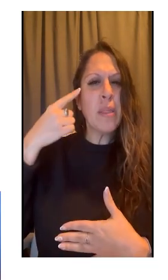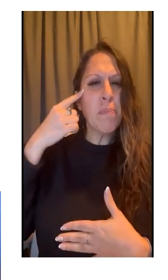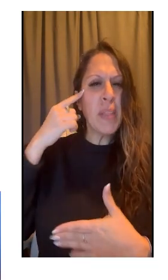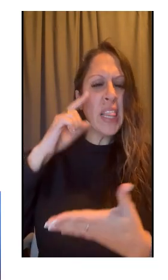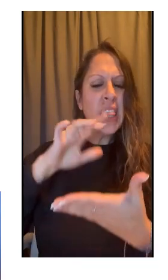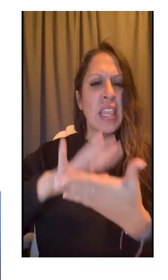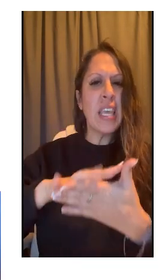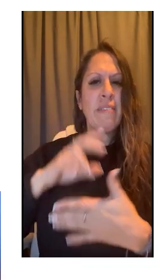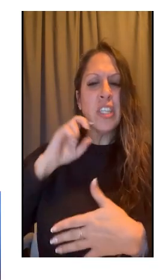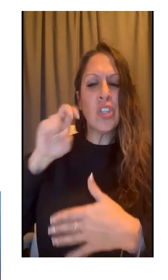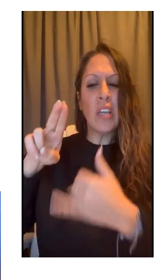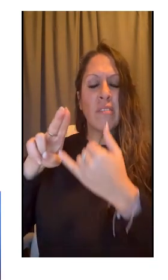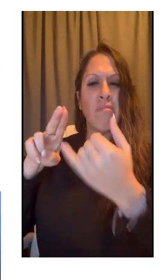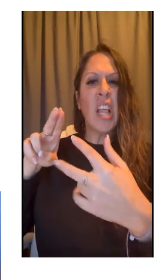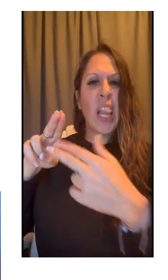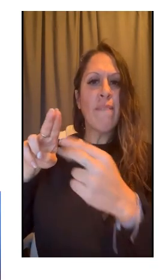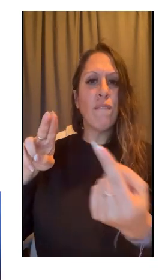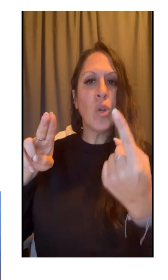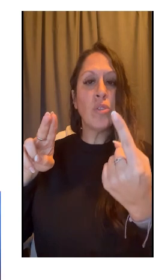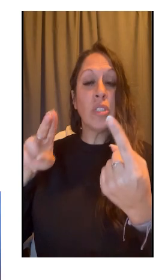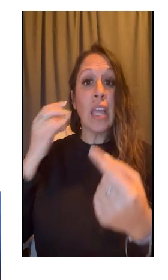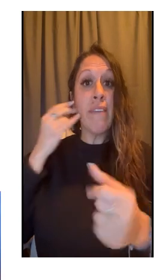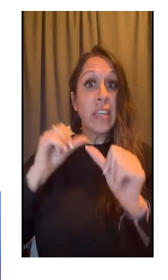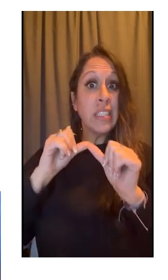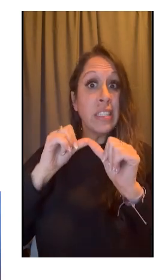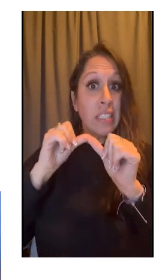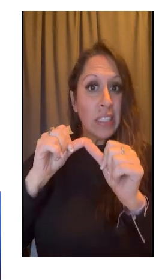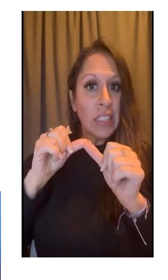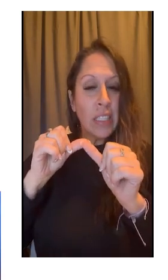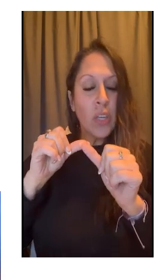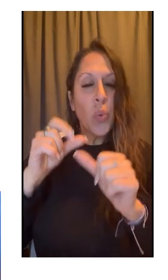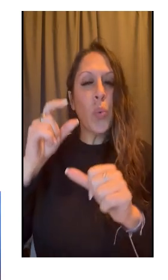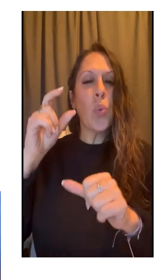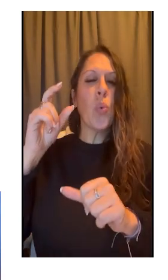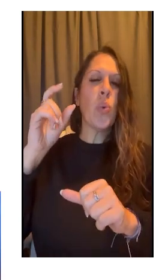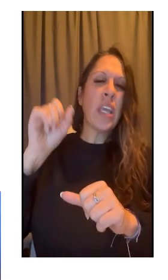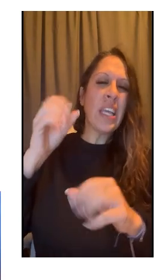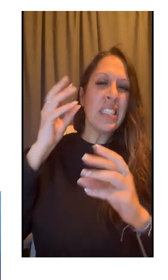and then if symptoms persist, parents should consider having the lip tie clipped.